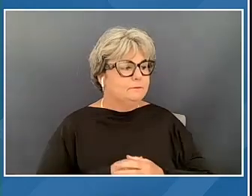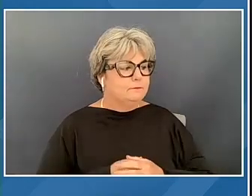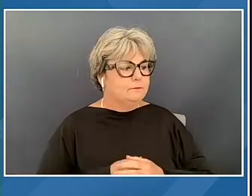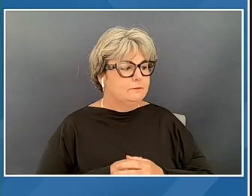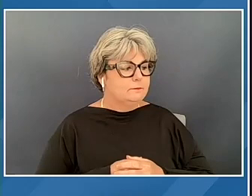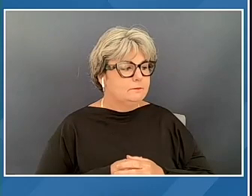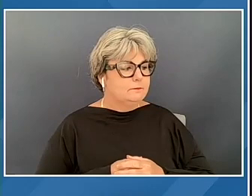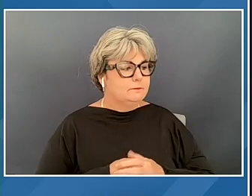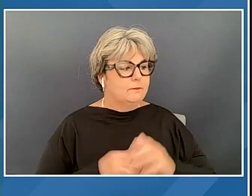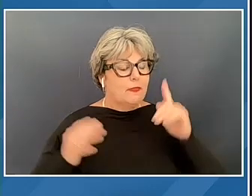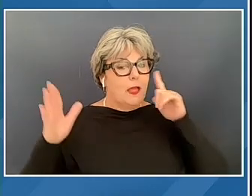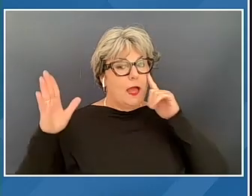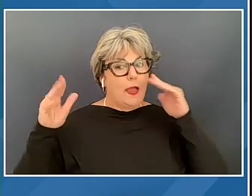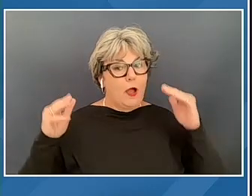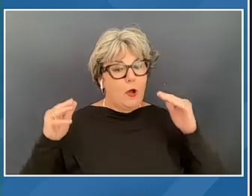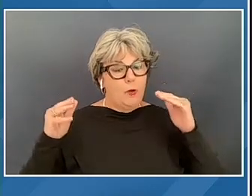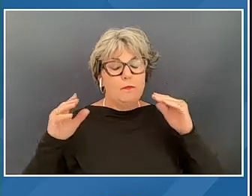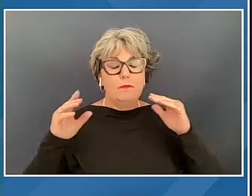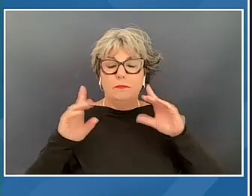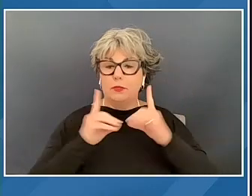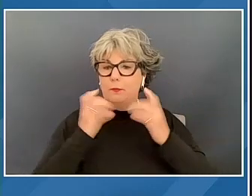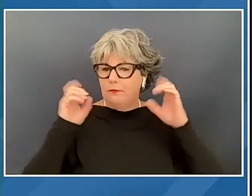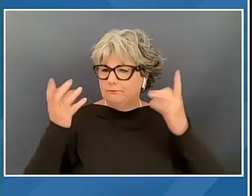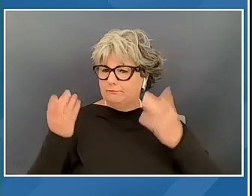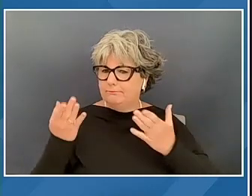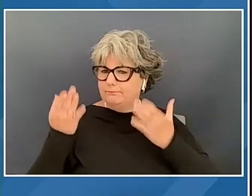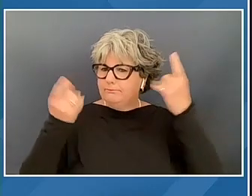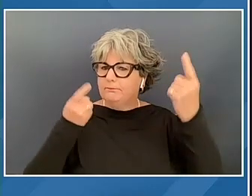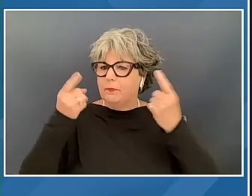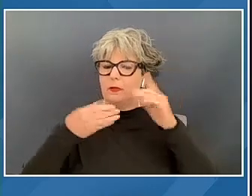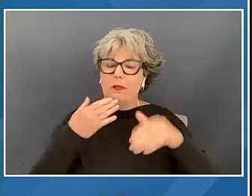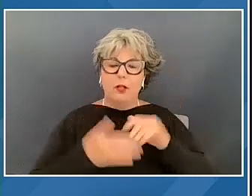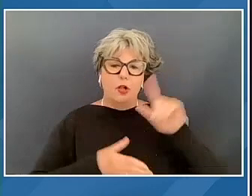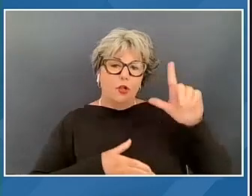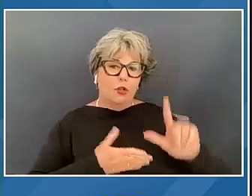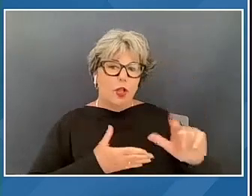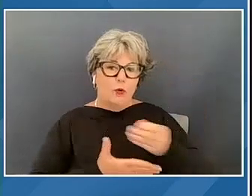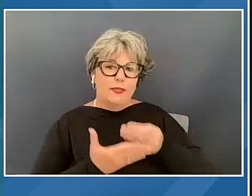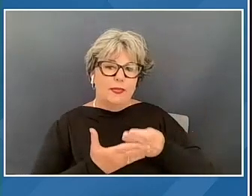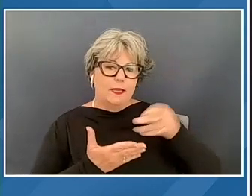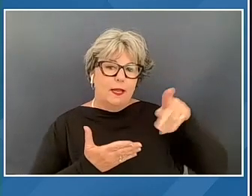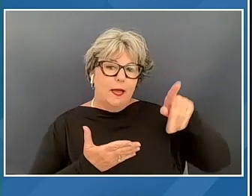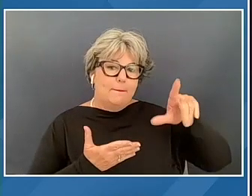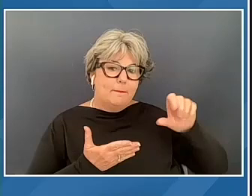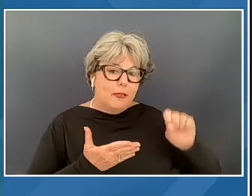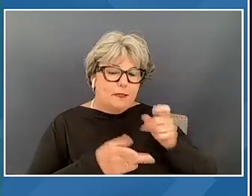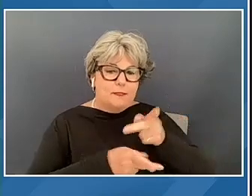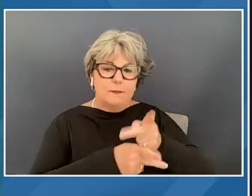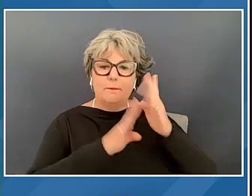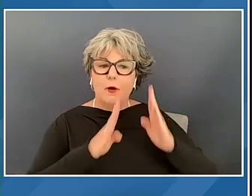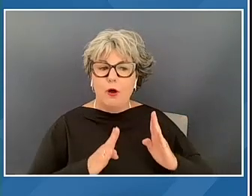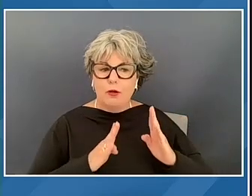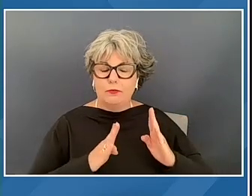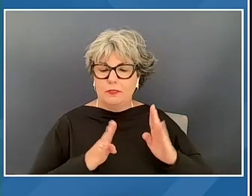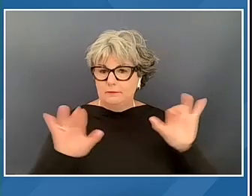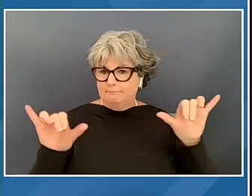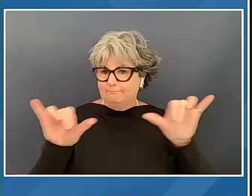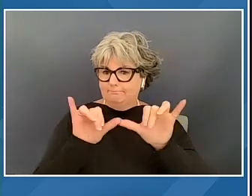consider proposals that will help low income Parent PLUS borrowers again rightsize the debt before they default,